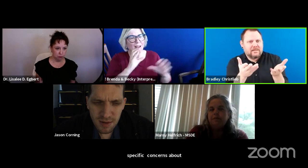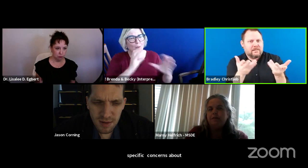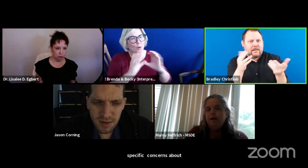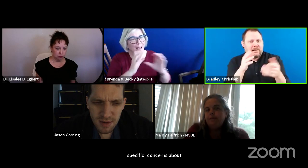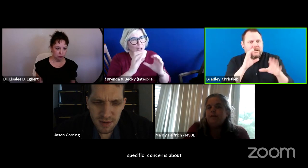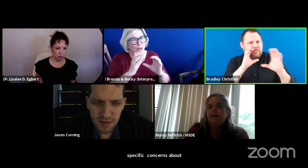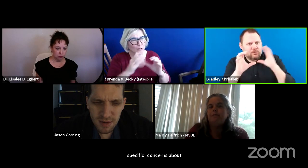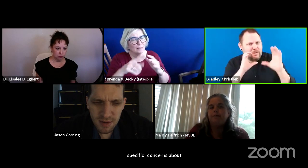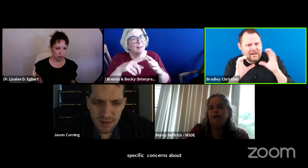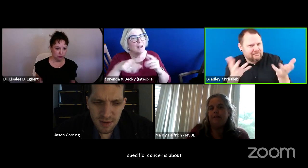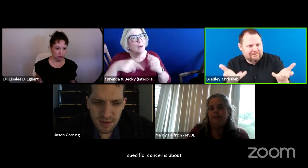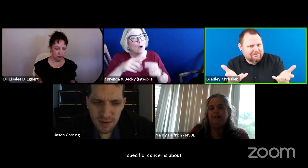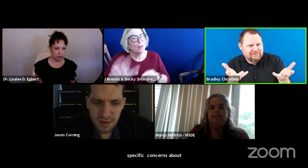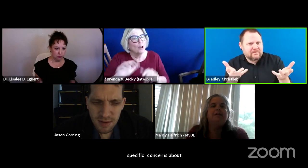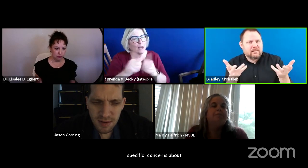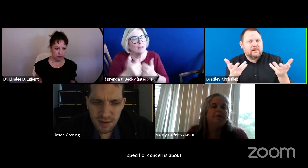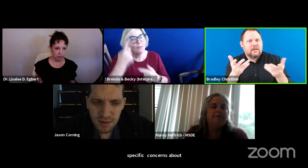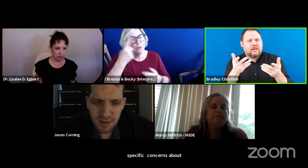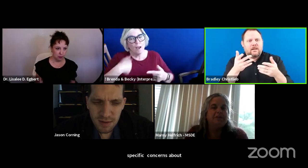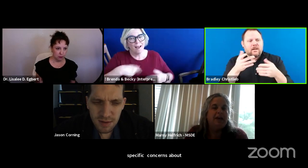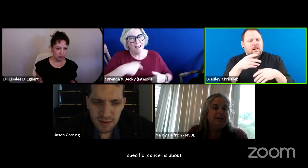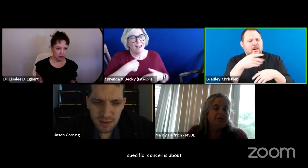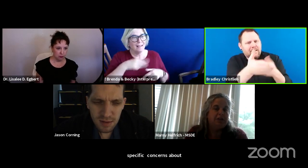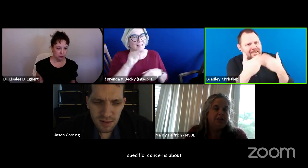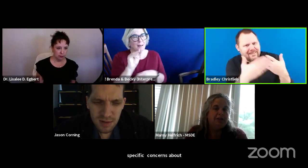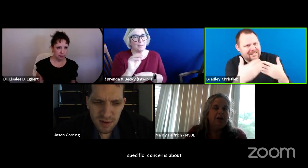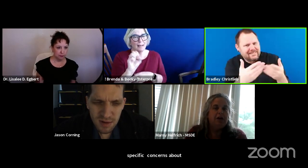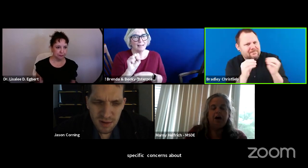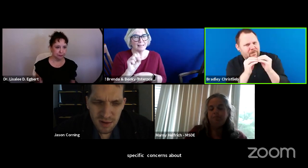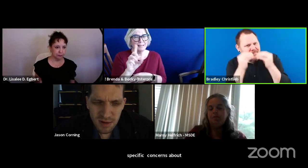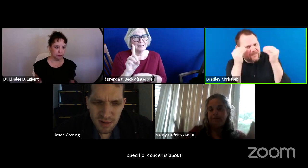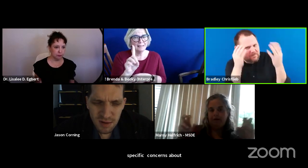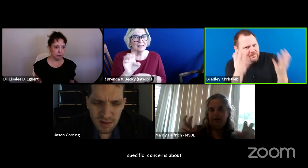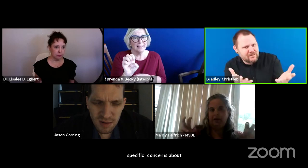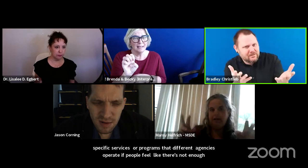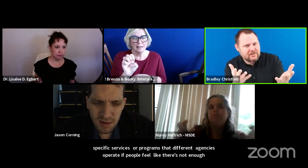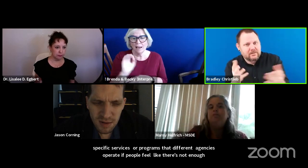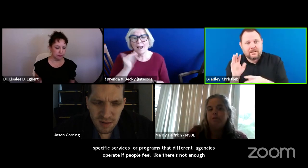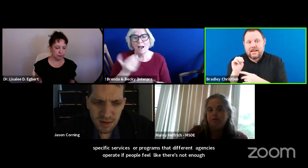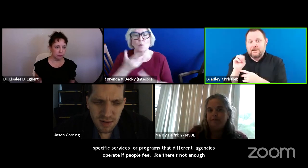For example, for us at the State Department of Education, our primary consumers, if you